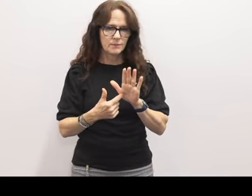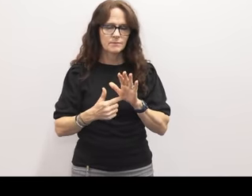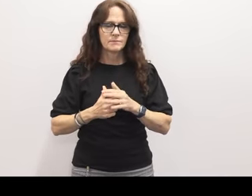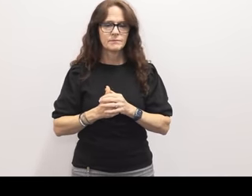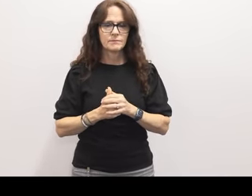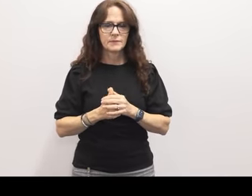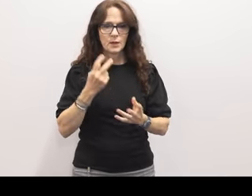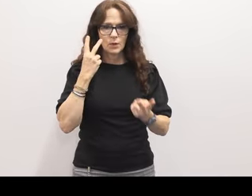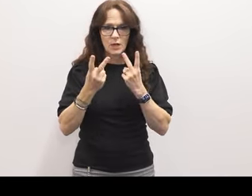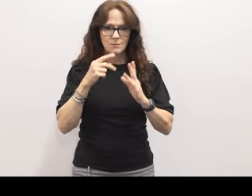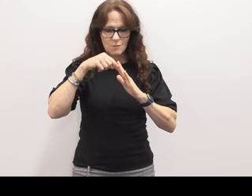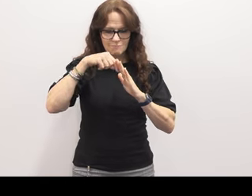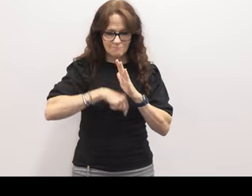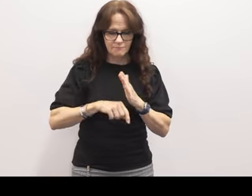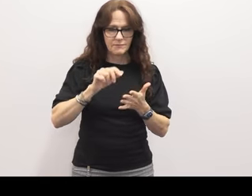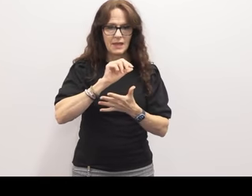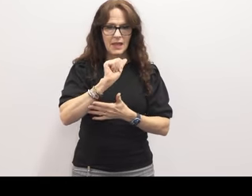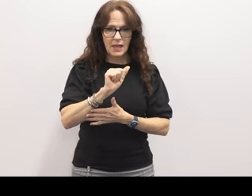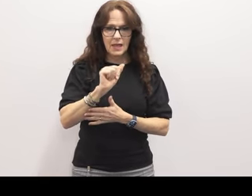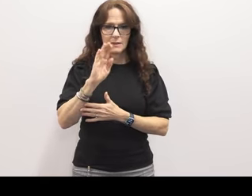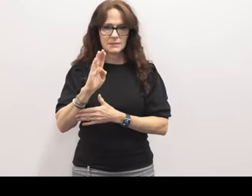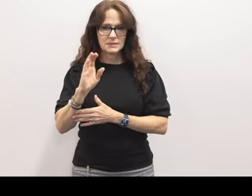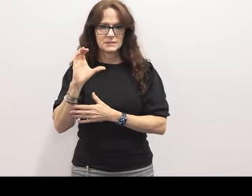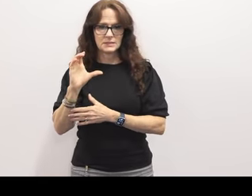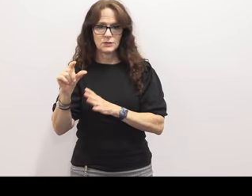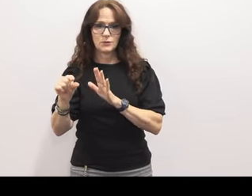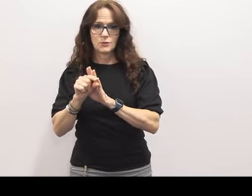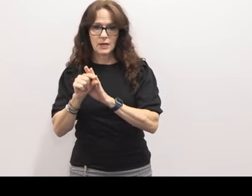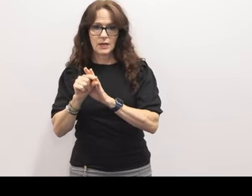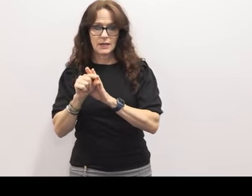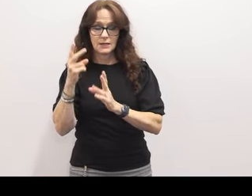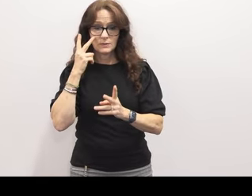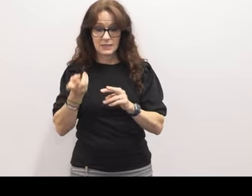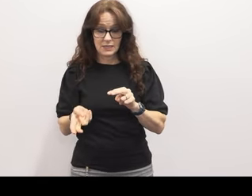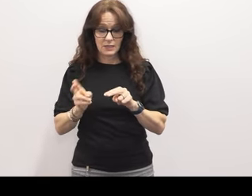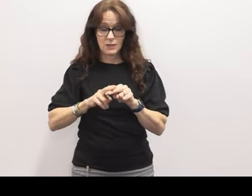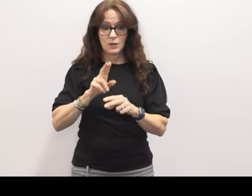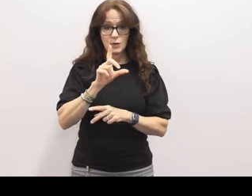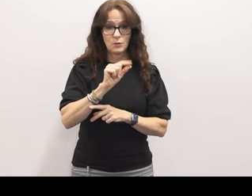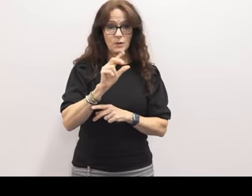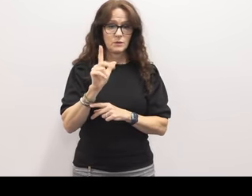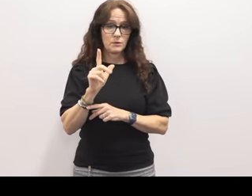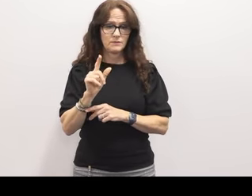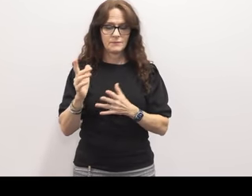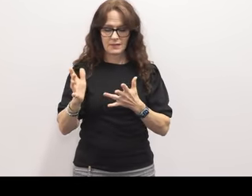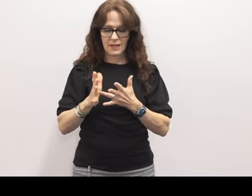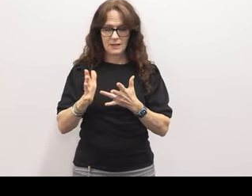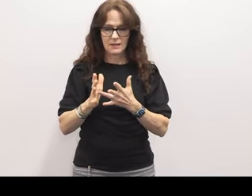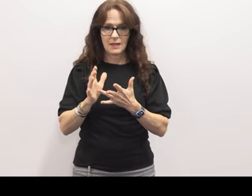So when we look more in depth at the A, B, C rate, we observe an increase in 2023 are ninth graders A, B, C rates.